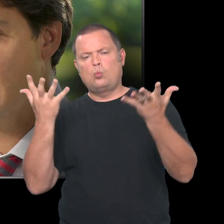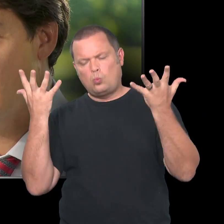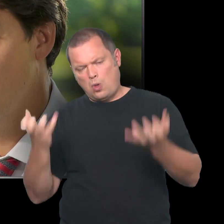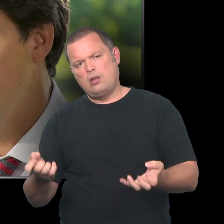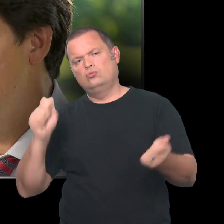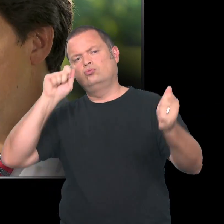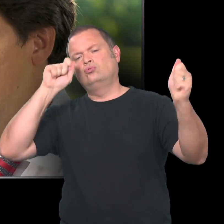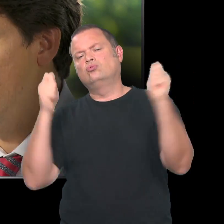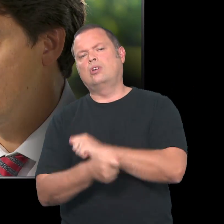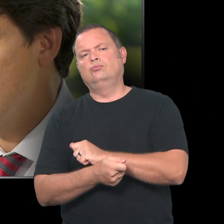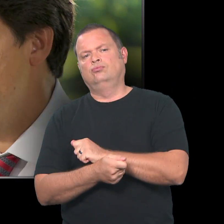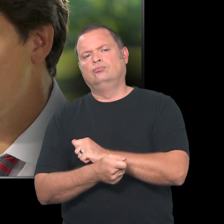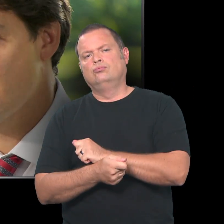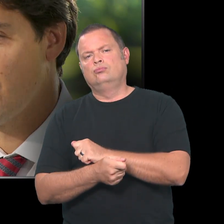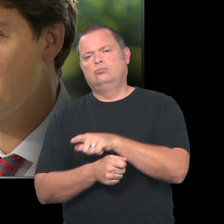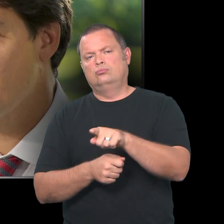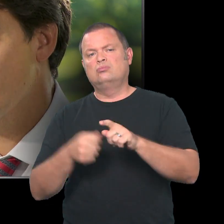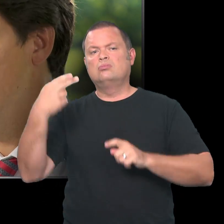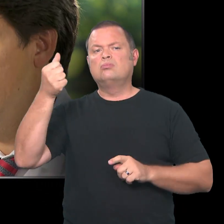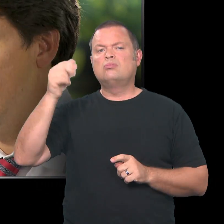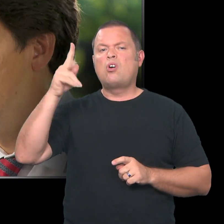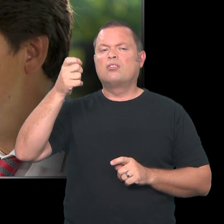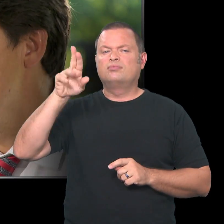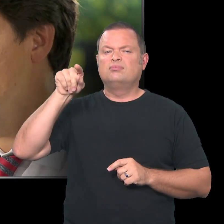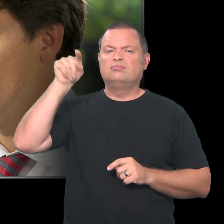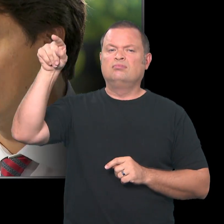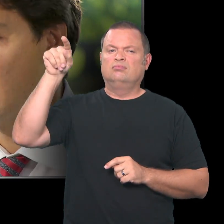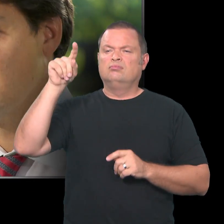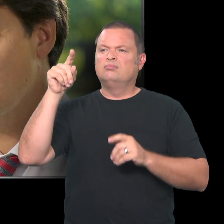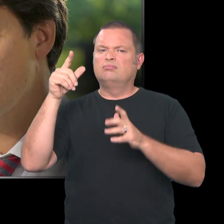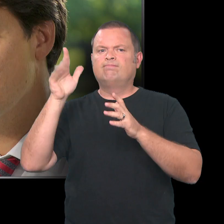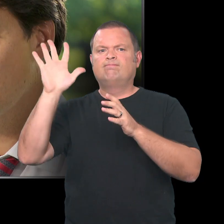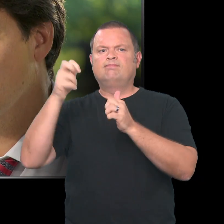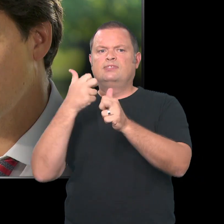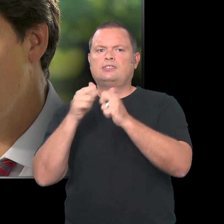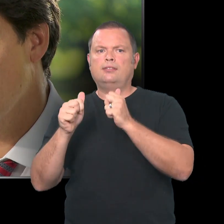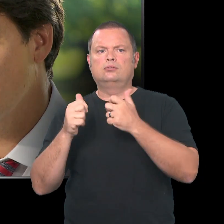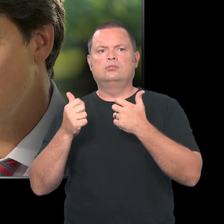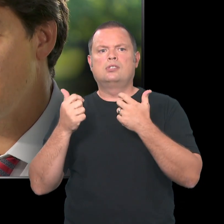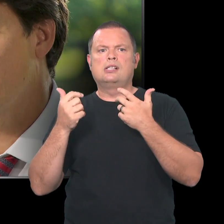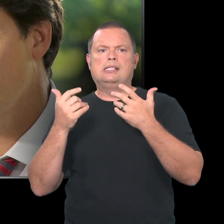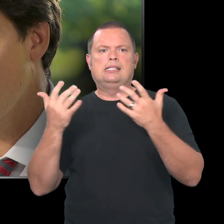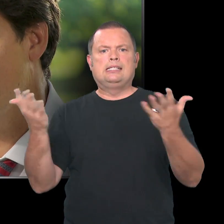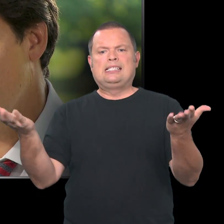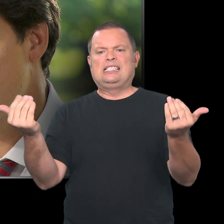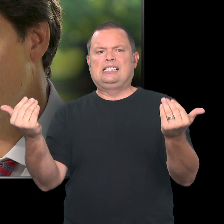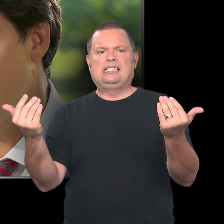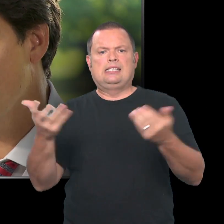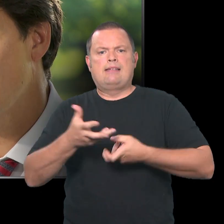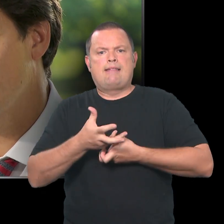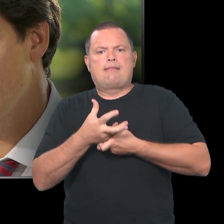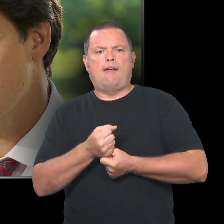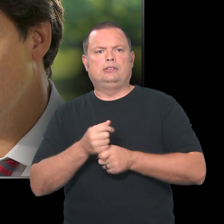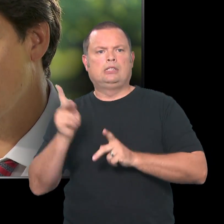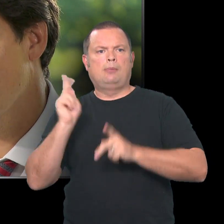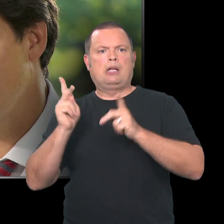for change amongst Canadians right now, that Mr. Harper will have a very difficult time